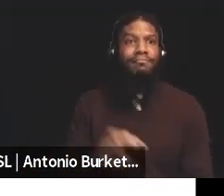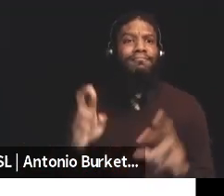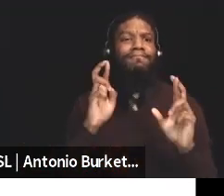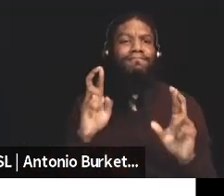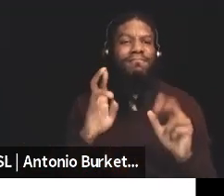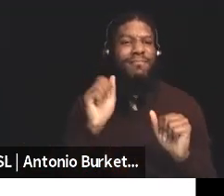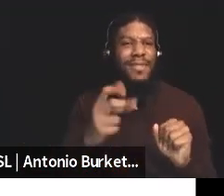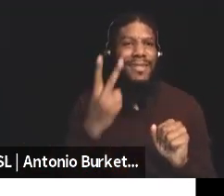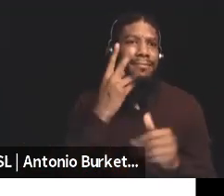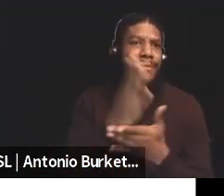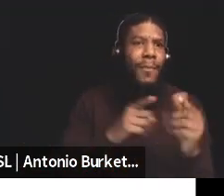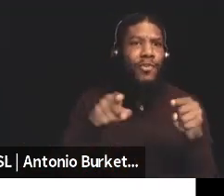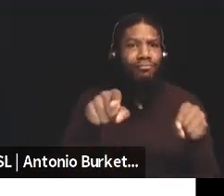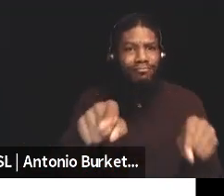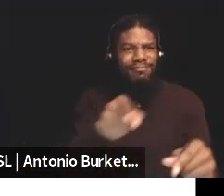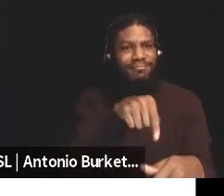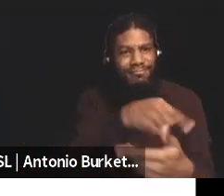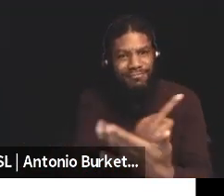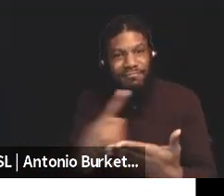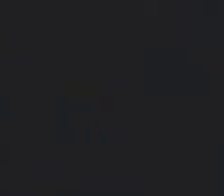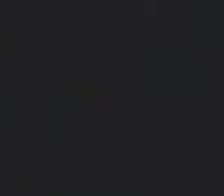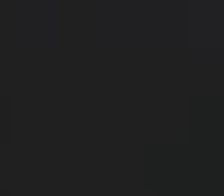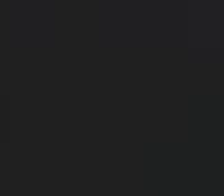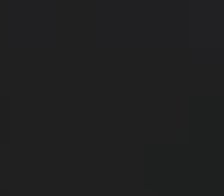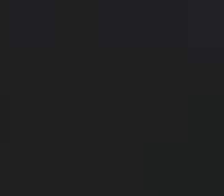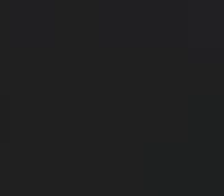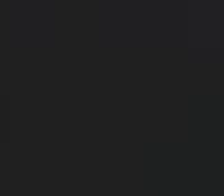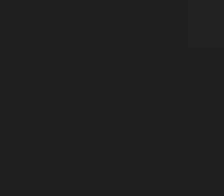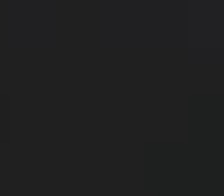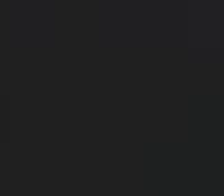some of you throughout the week. And once again, just thank you to our presenters